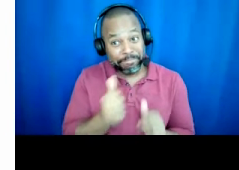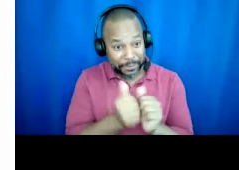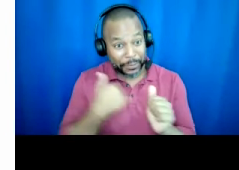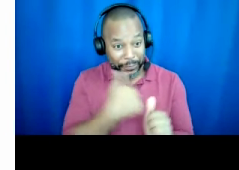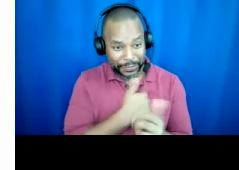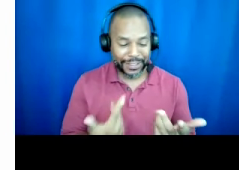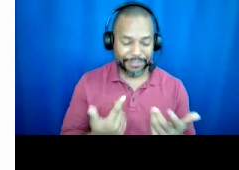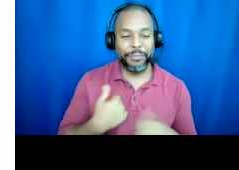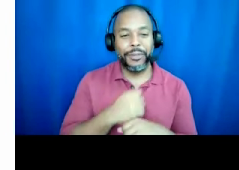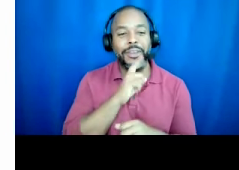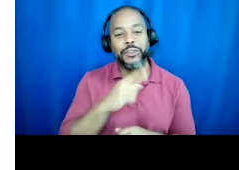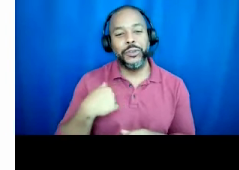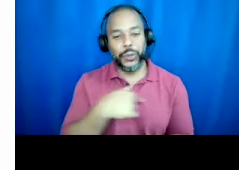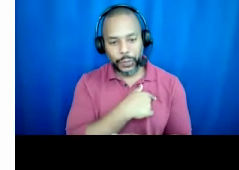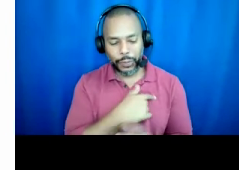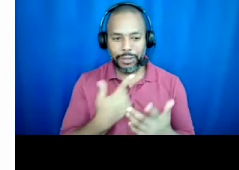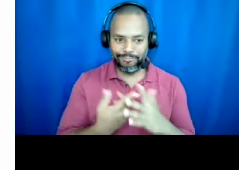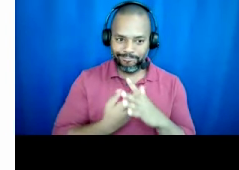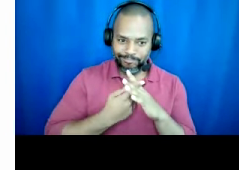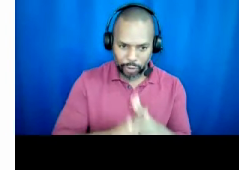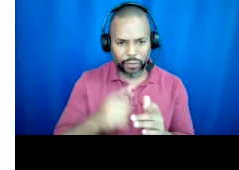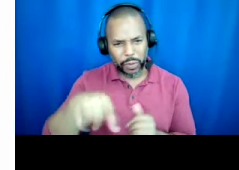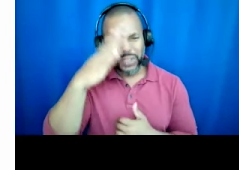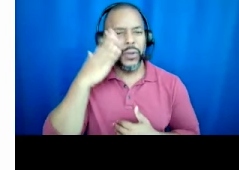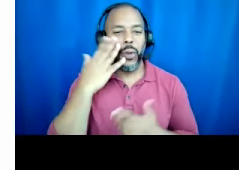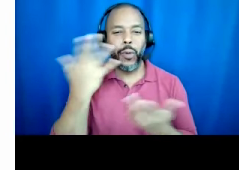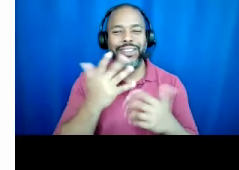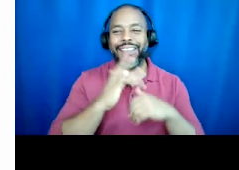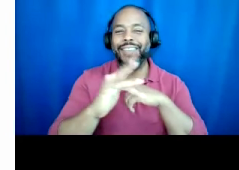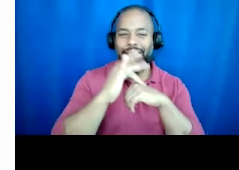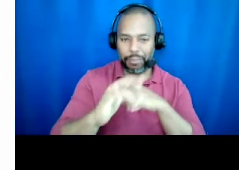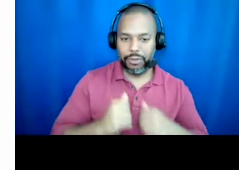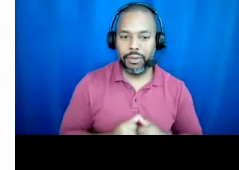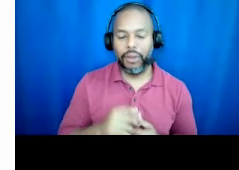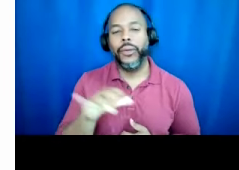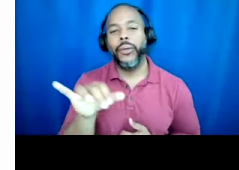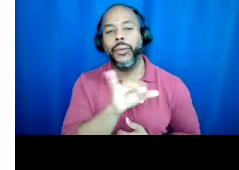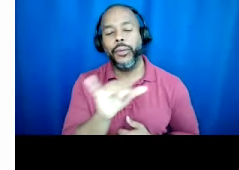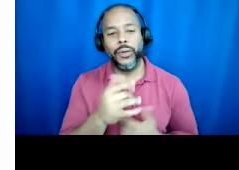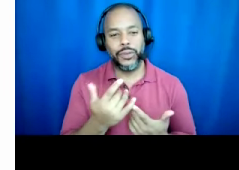and making sure that you know what information is available as well as where to find this information.